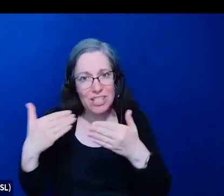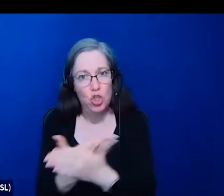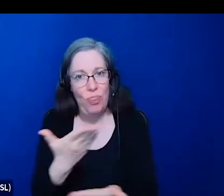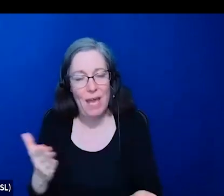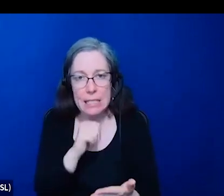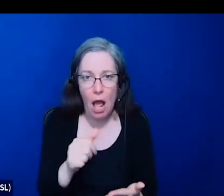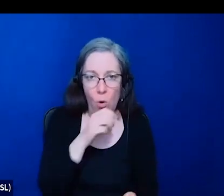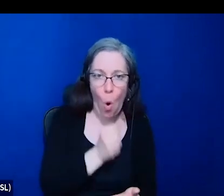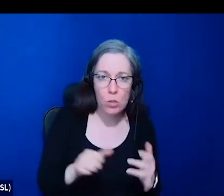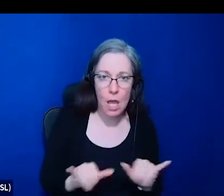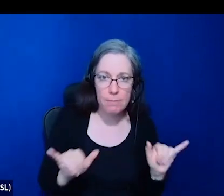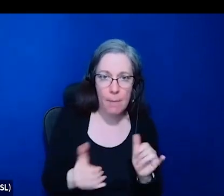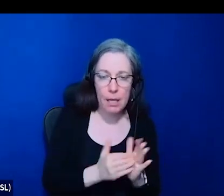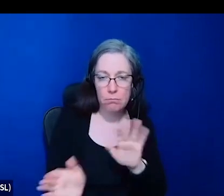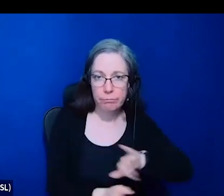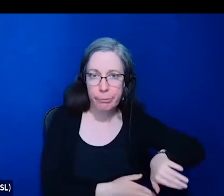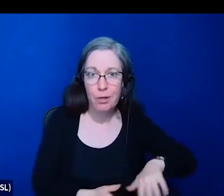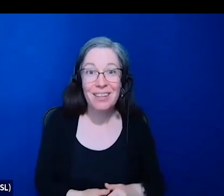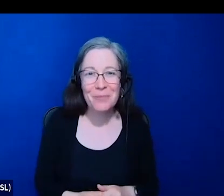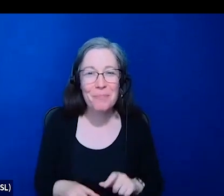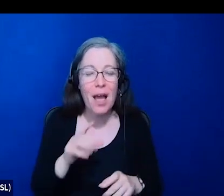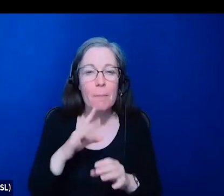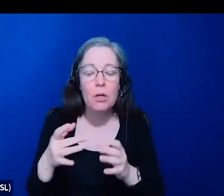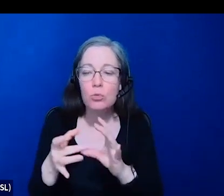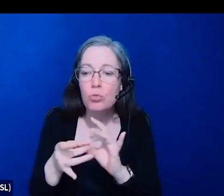I'm here to talk about the state of the research as we understand it,